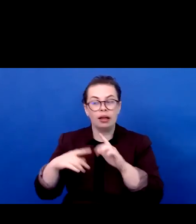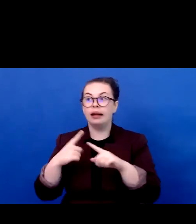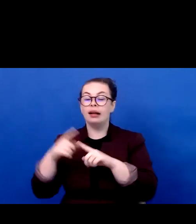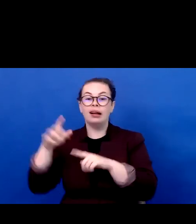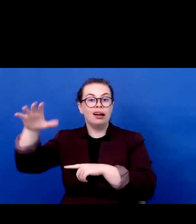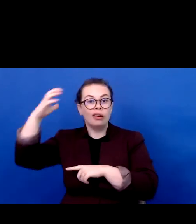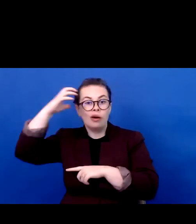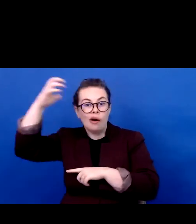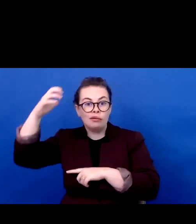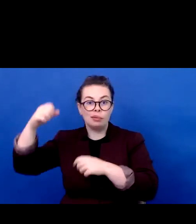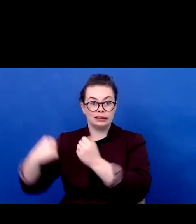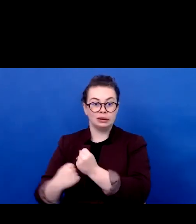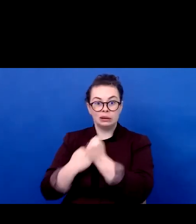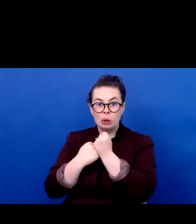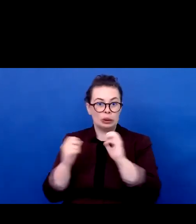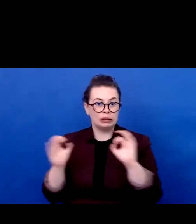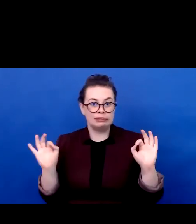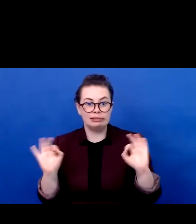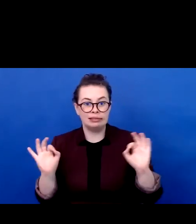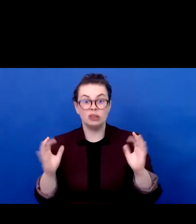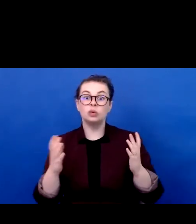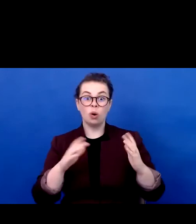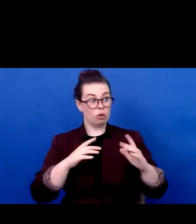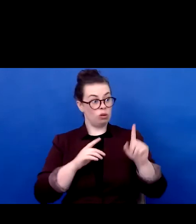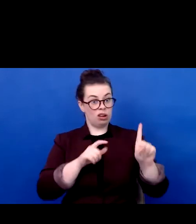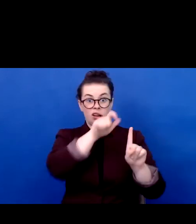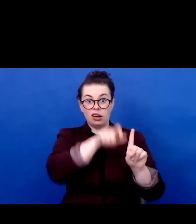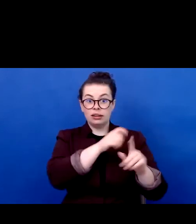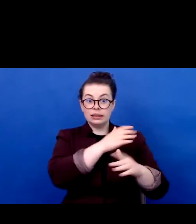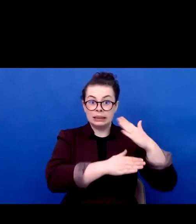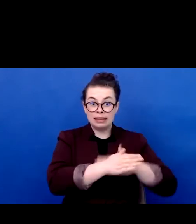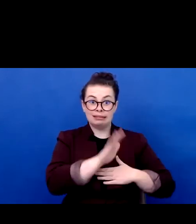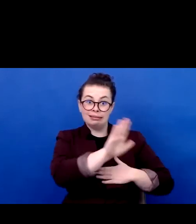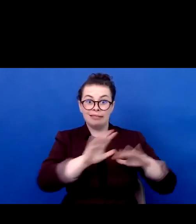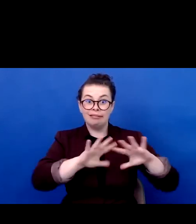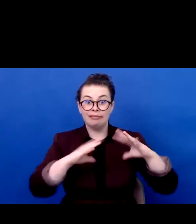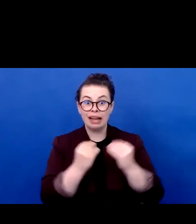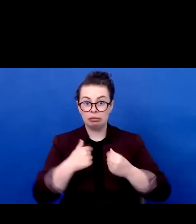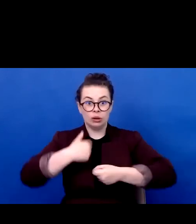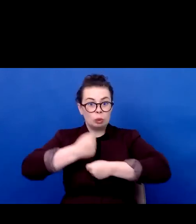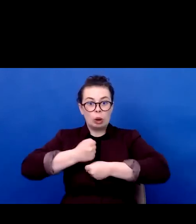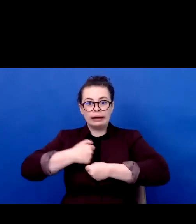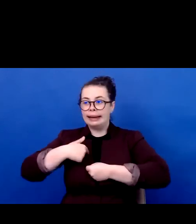this has impacted families in their jobs as well such situations amplify the gaps between